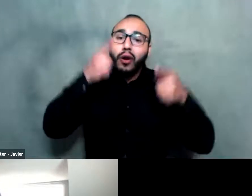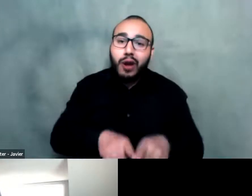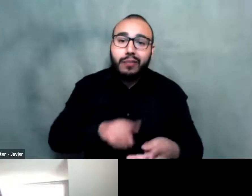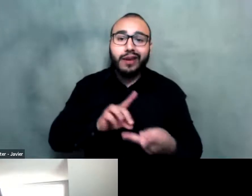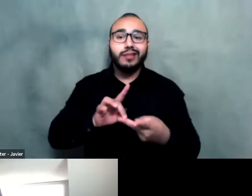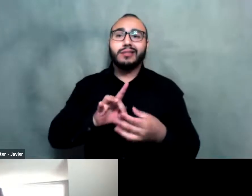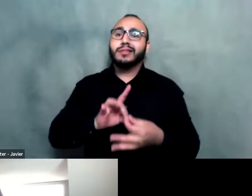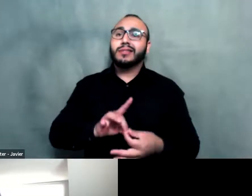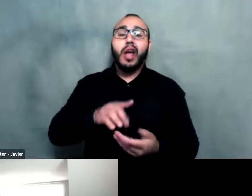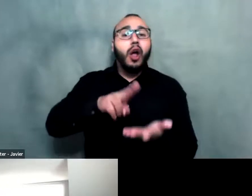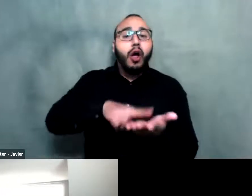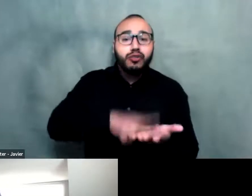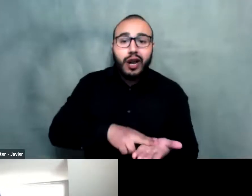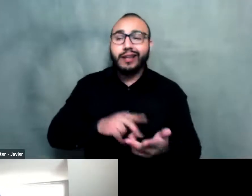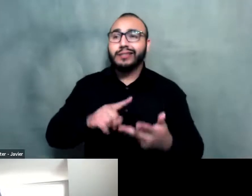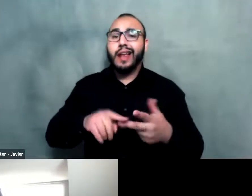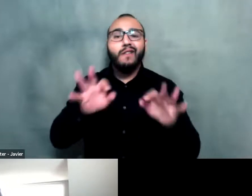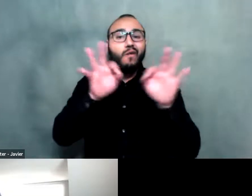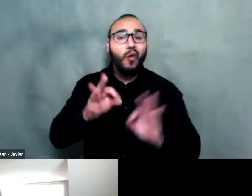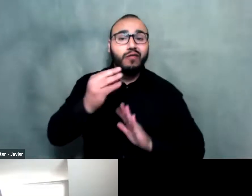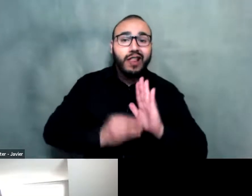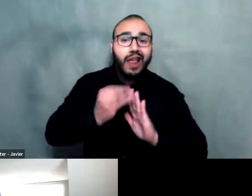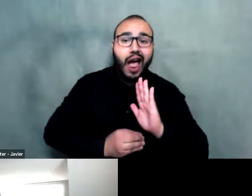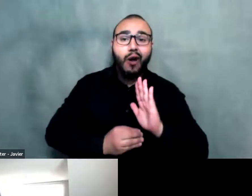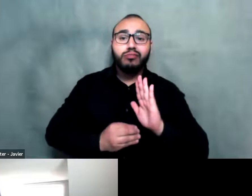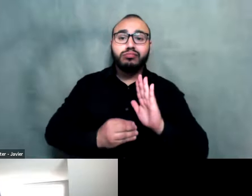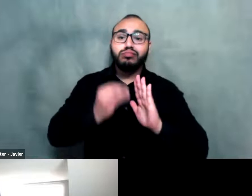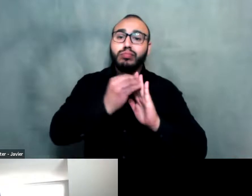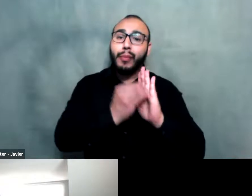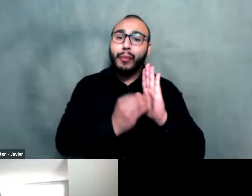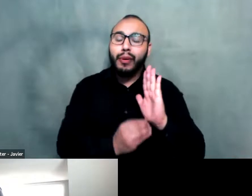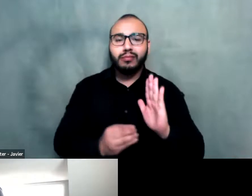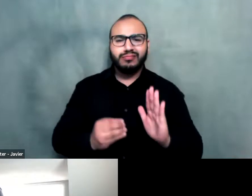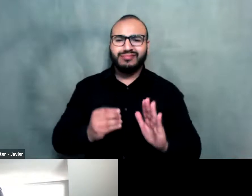filled out. And it's really easy to use, once you've had a little practice with it. If